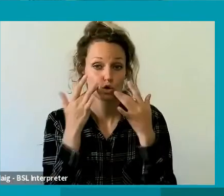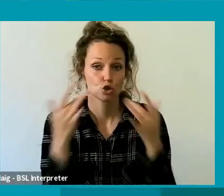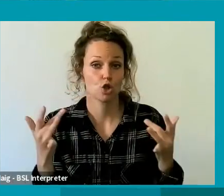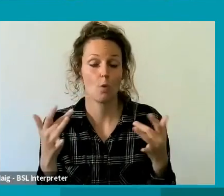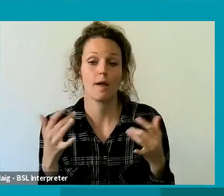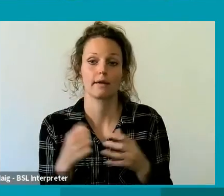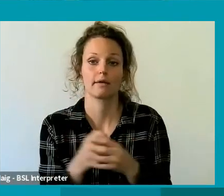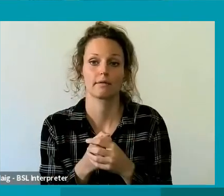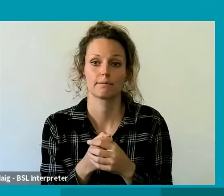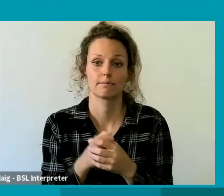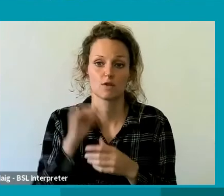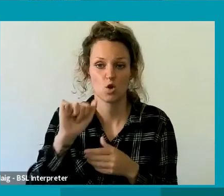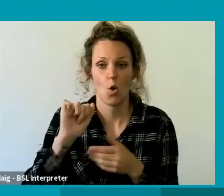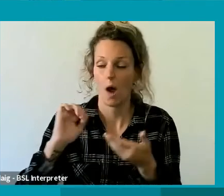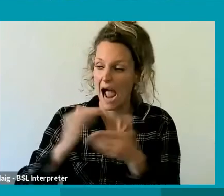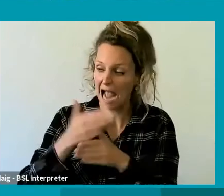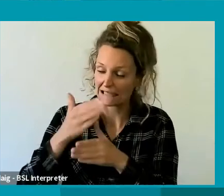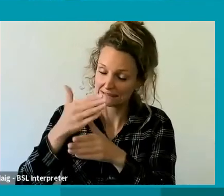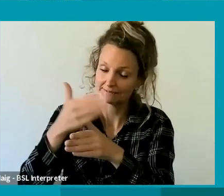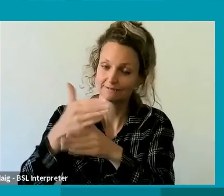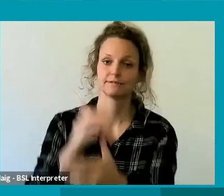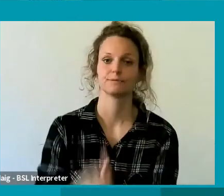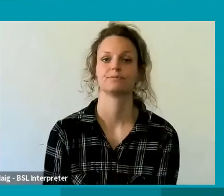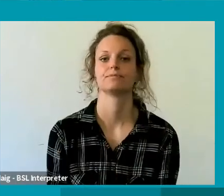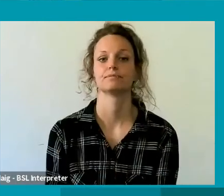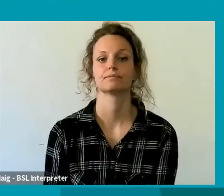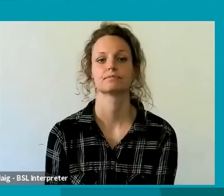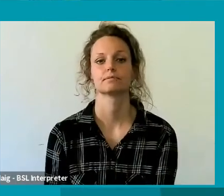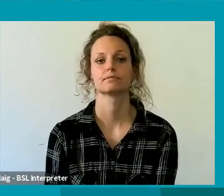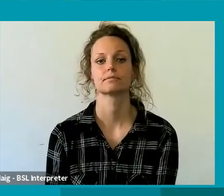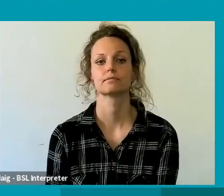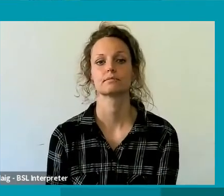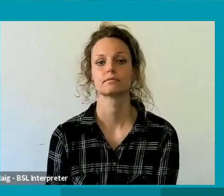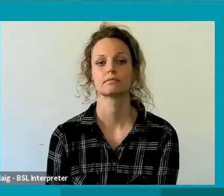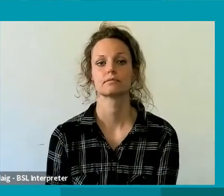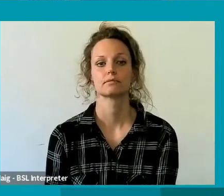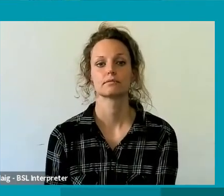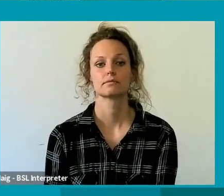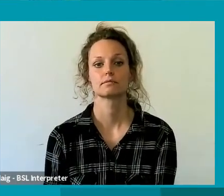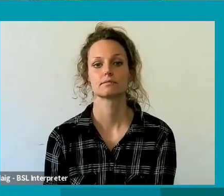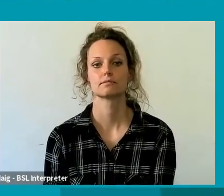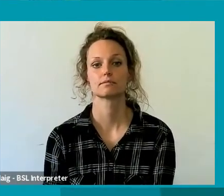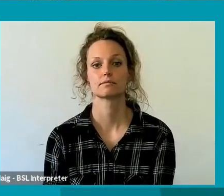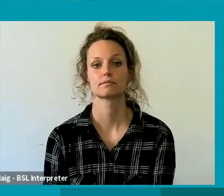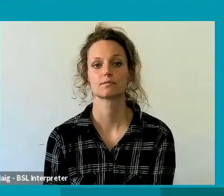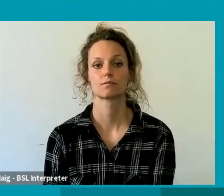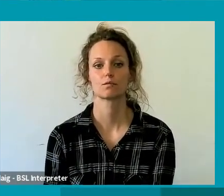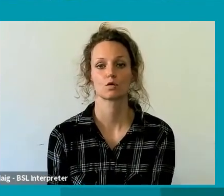showing that you're busting myths, you're also promoting diversity and inclusiveness.